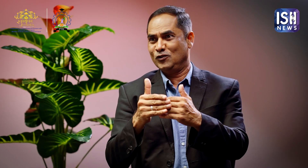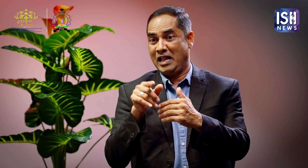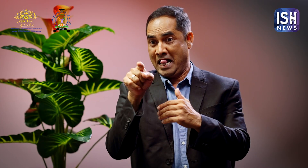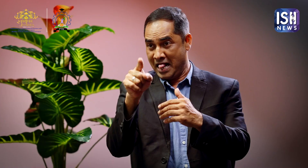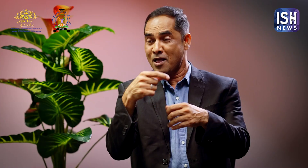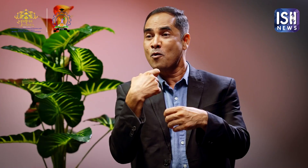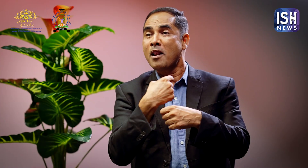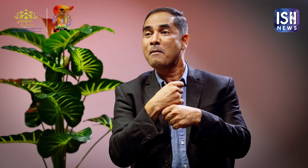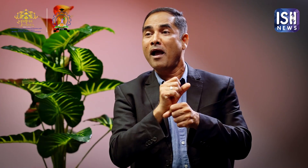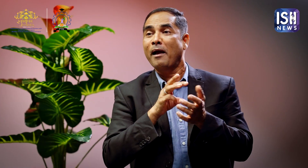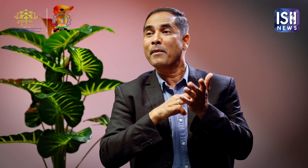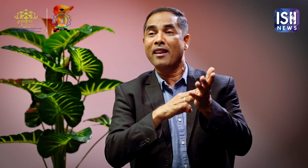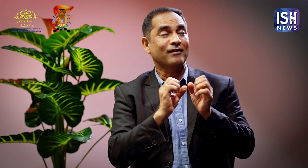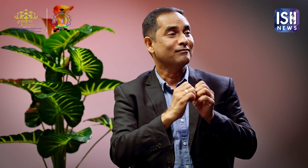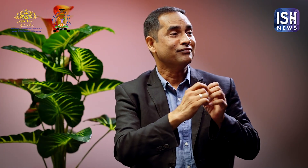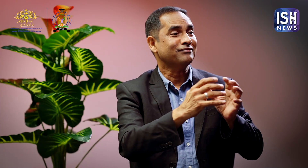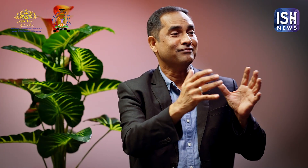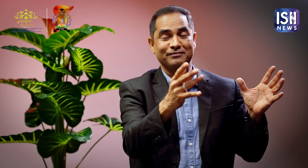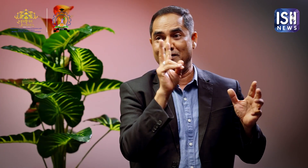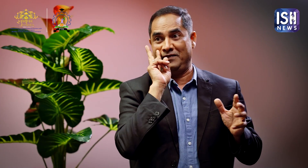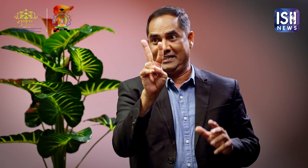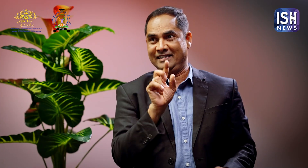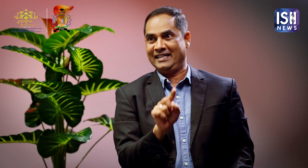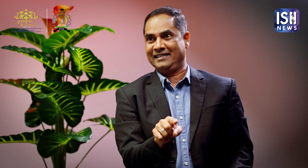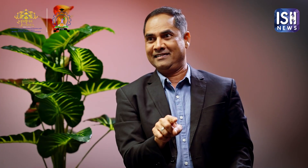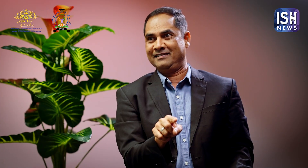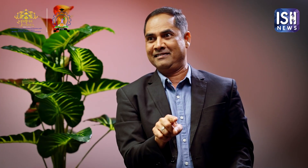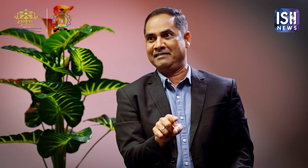These teachers will, in turn, inspire a million others with visions.